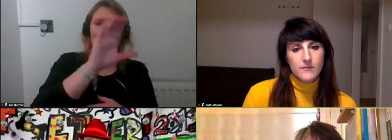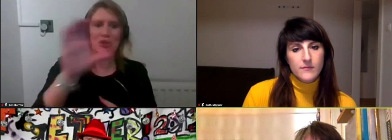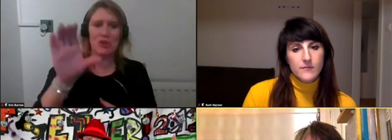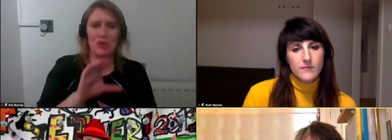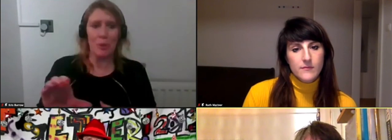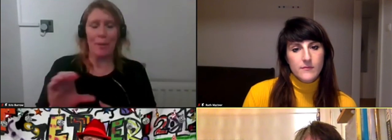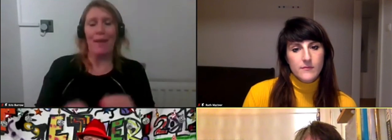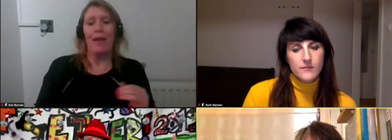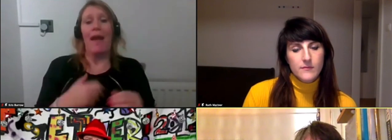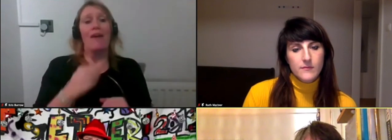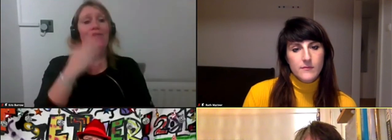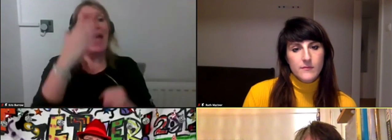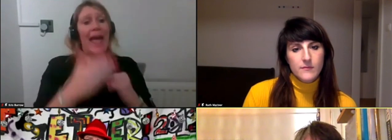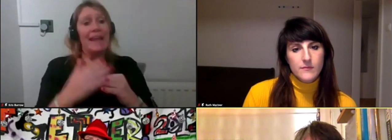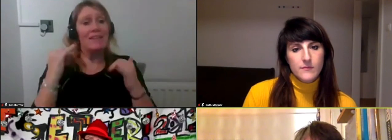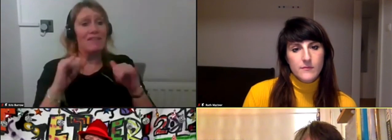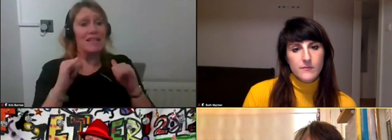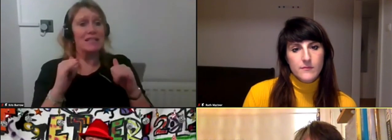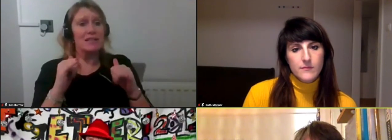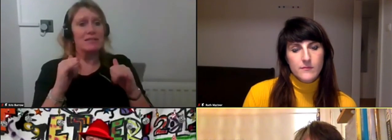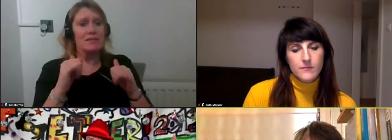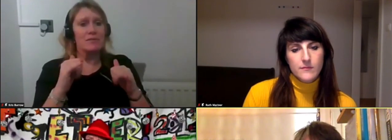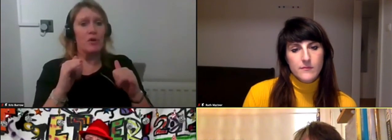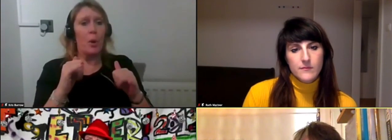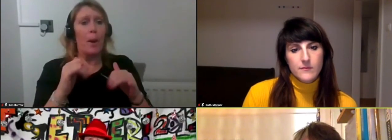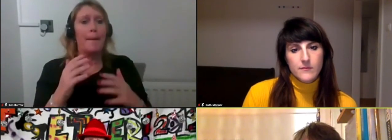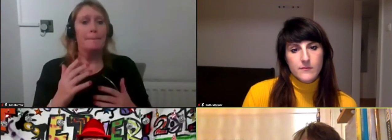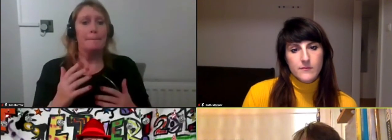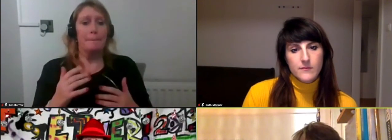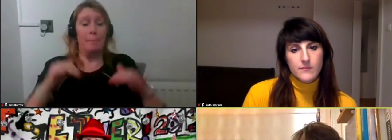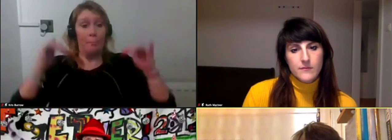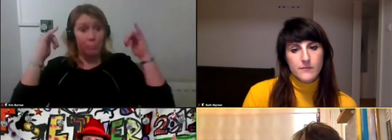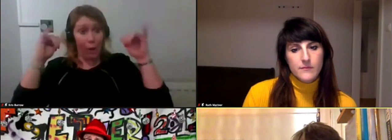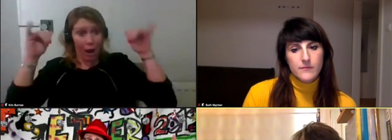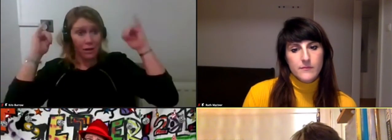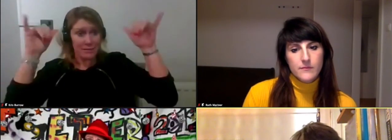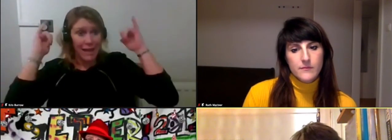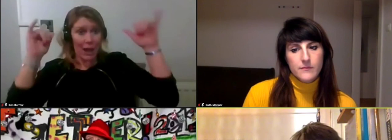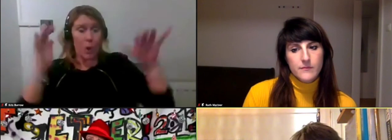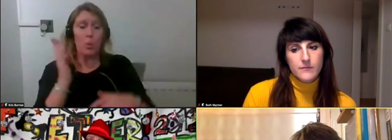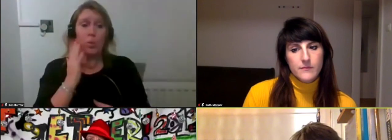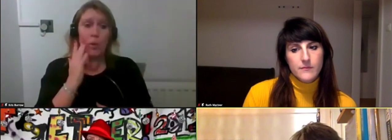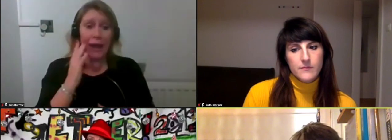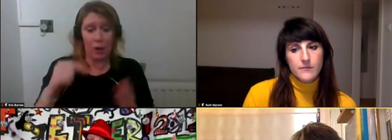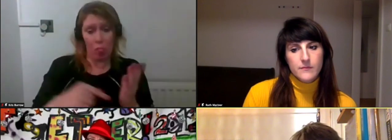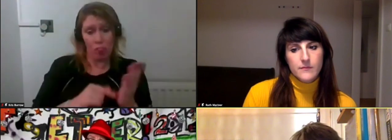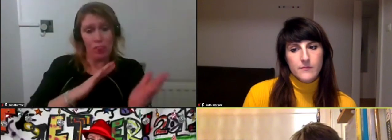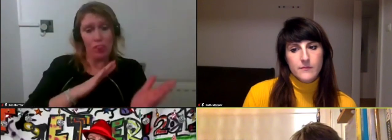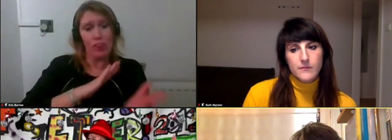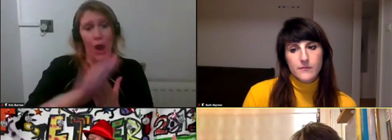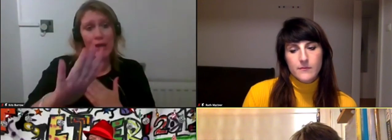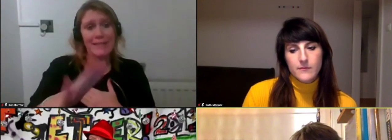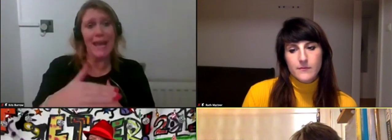end of festival party on Zoom and YouTube on Thursday, thank you all very much, and